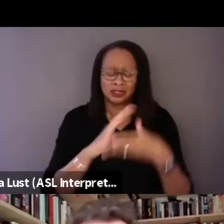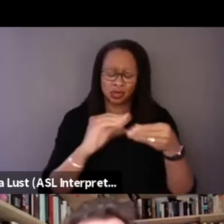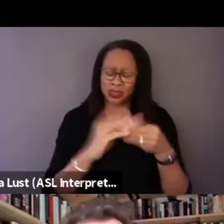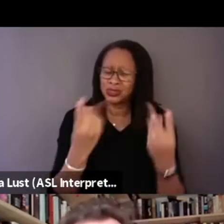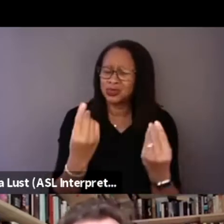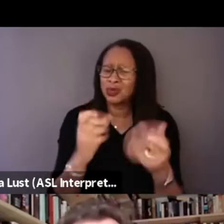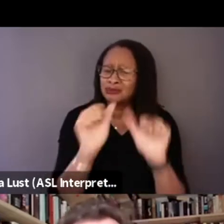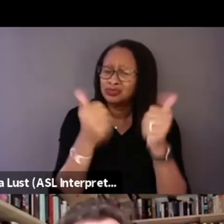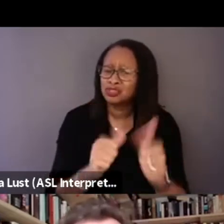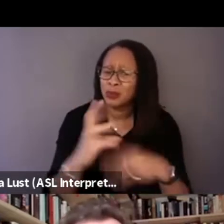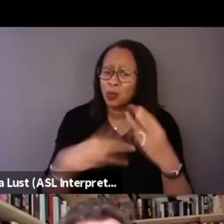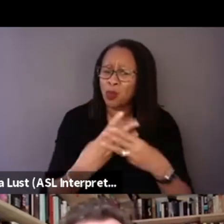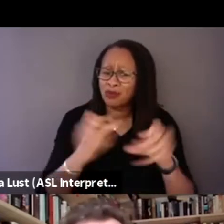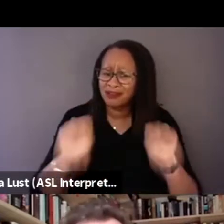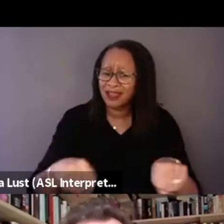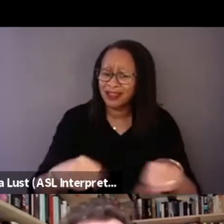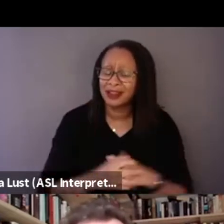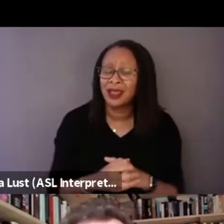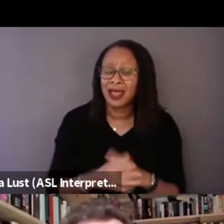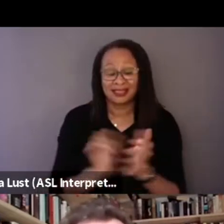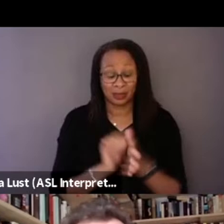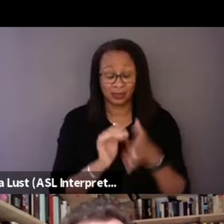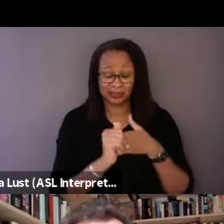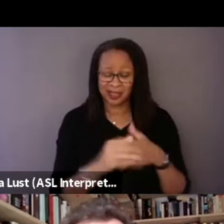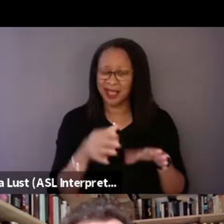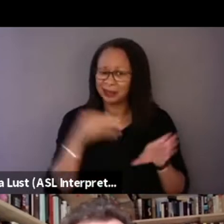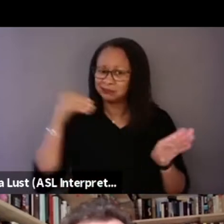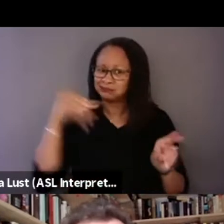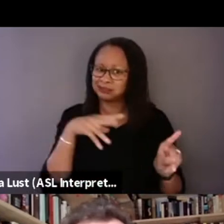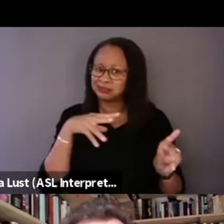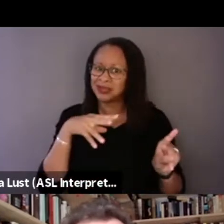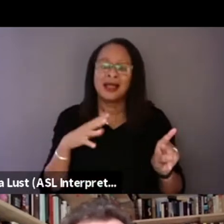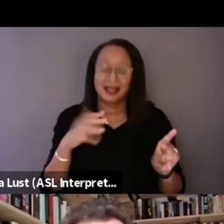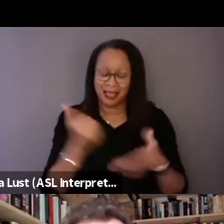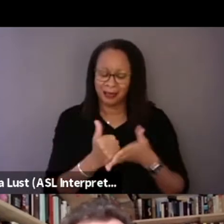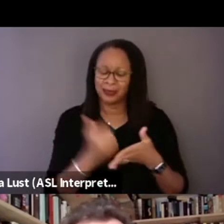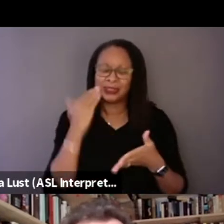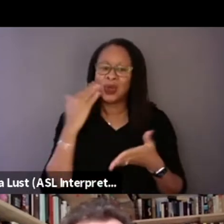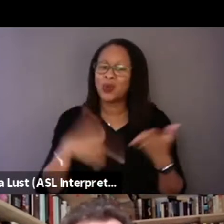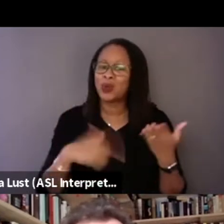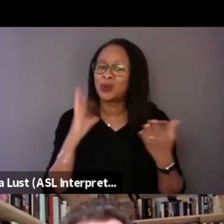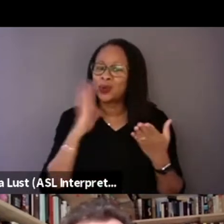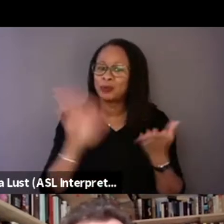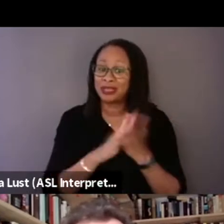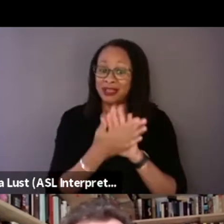And so the film that's kind of was our guiding light and what we knew it would be. But I don't think any of the details of what you just saw